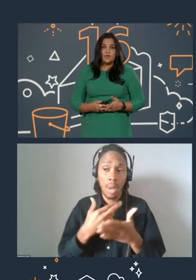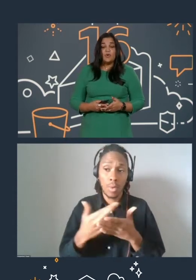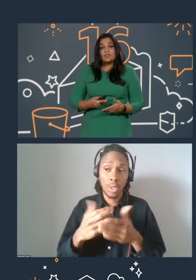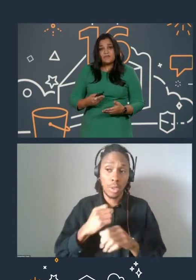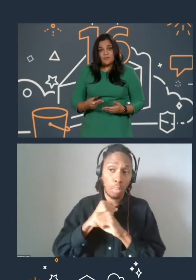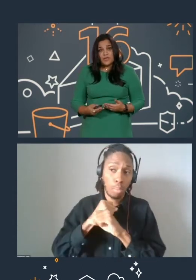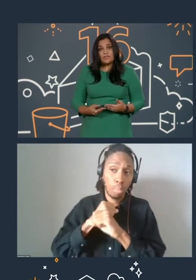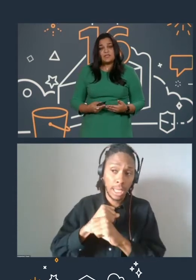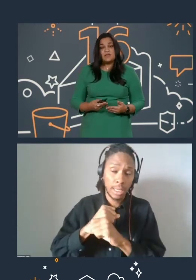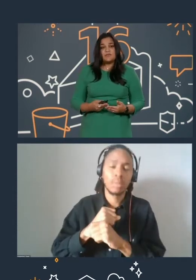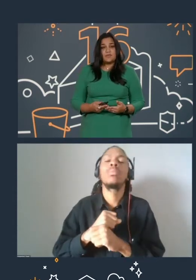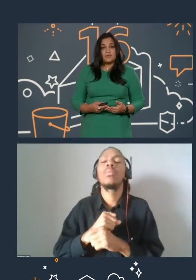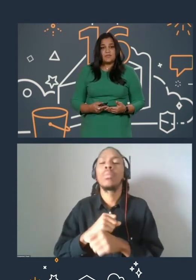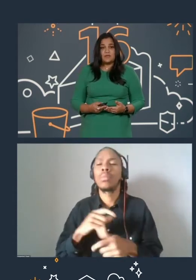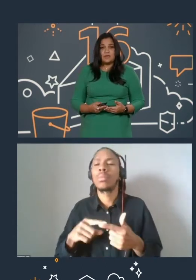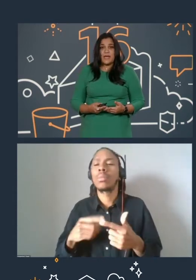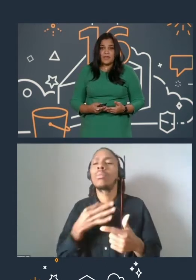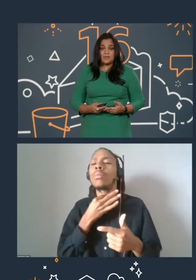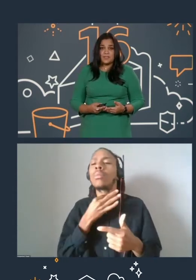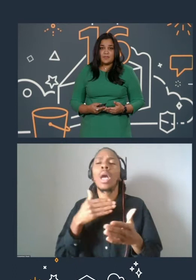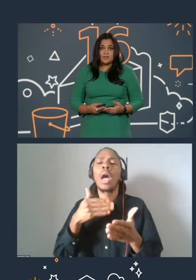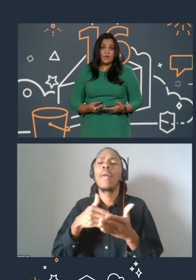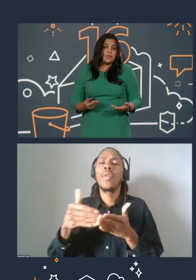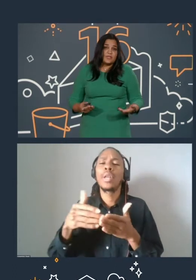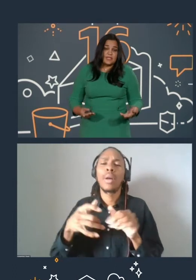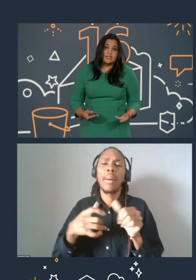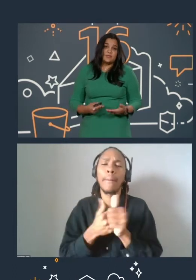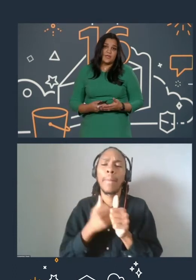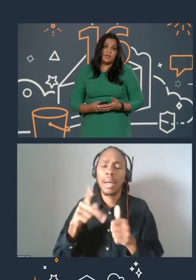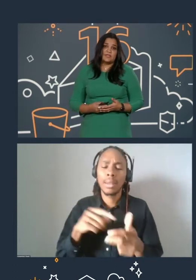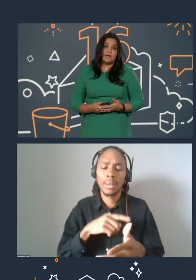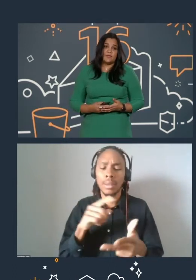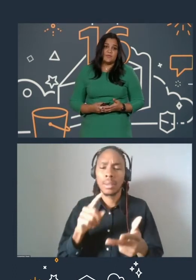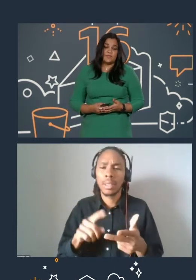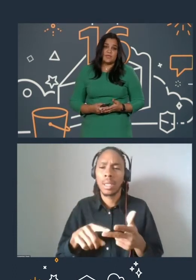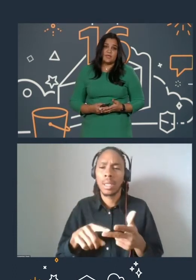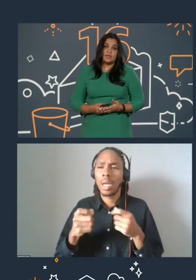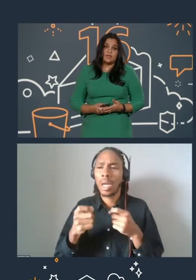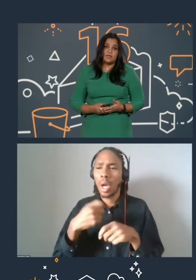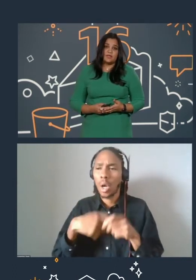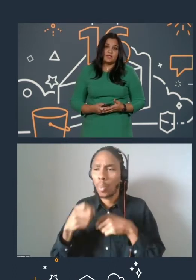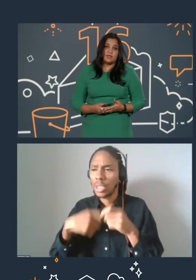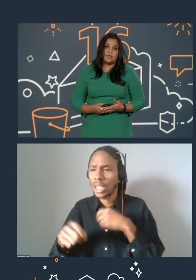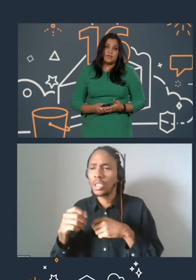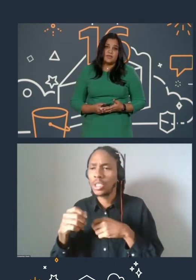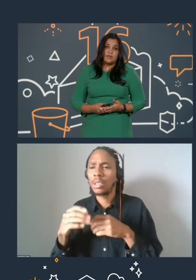"What is the frequency of those backups?" "What are the retention periods that I'm enforcing?"